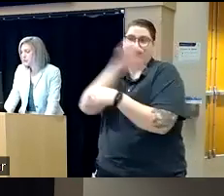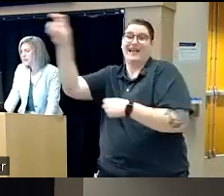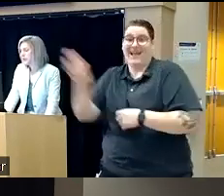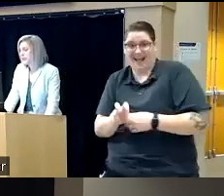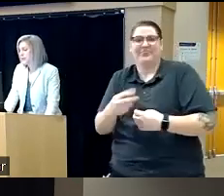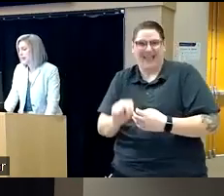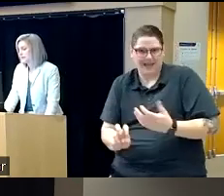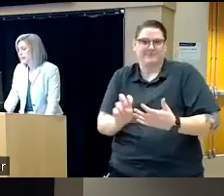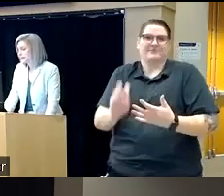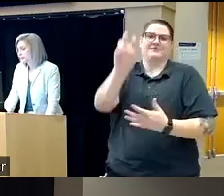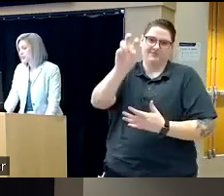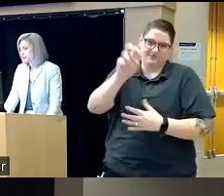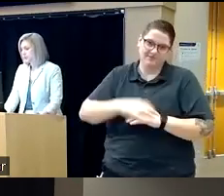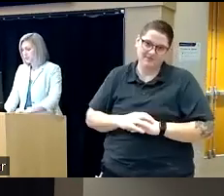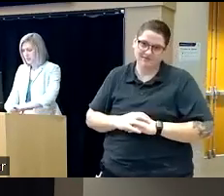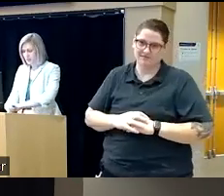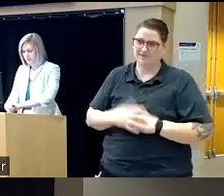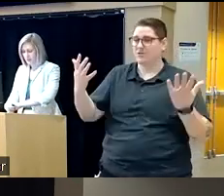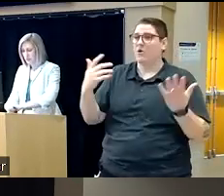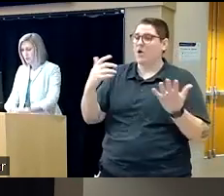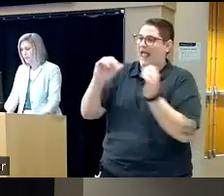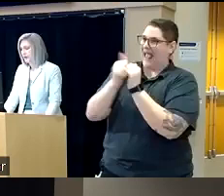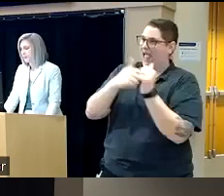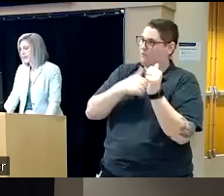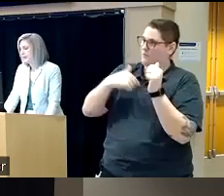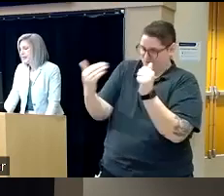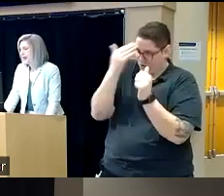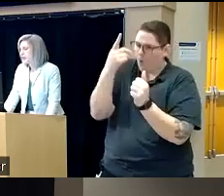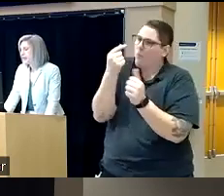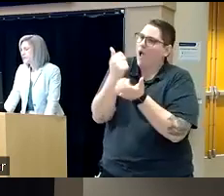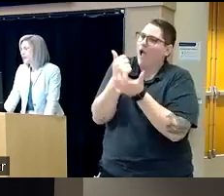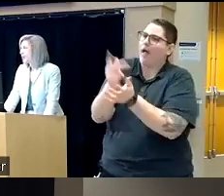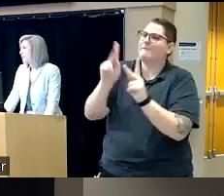so we can only hypothesize what contributes to longevity at strong recovery and creates value